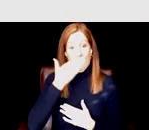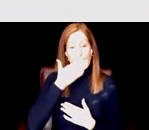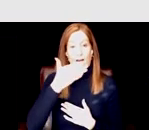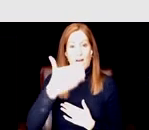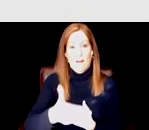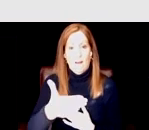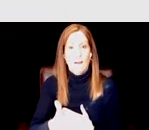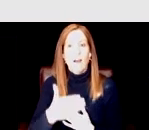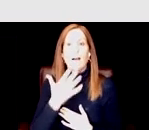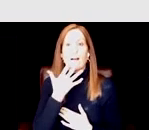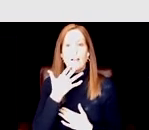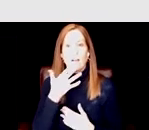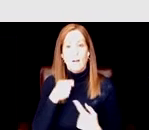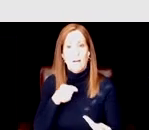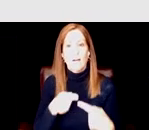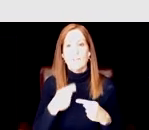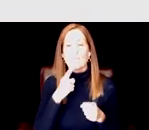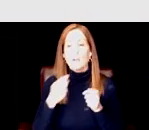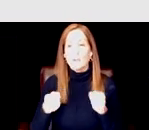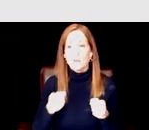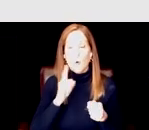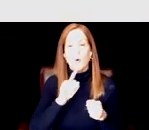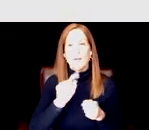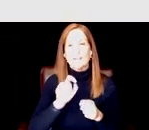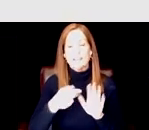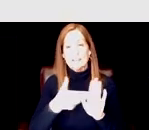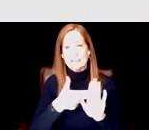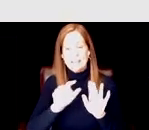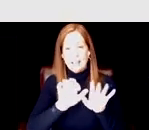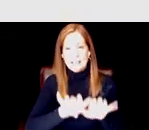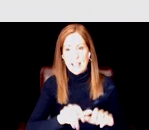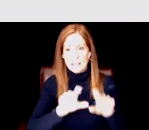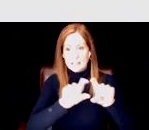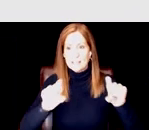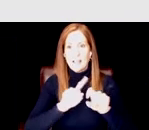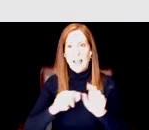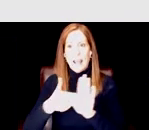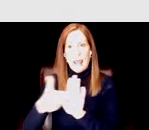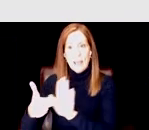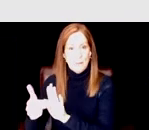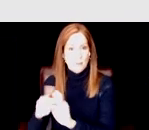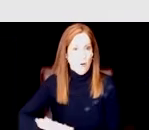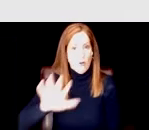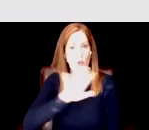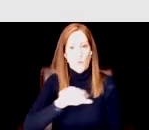for plain text controls, labels, and all other text elements on the page have to meet